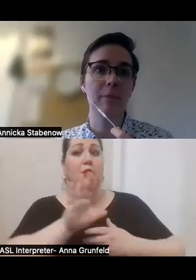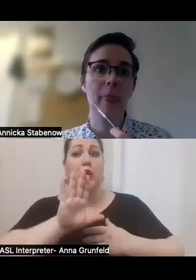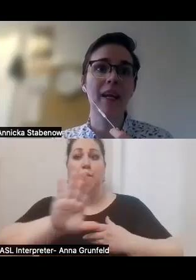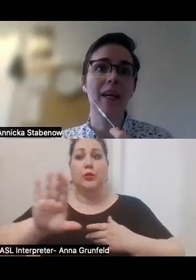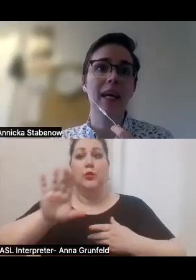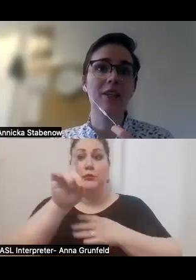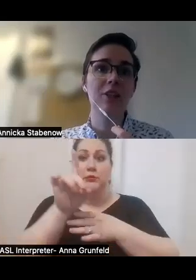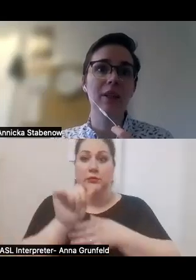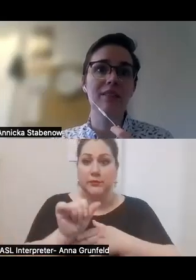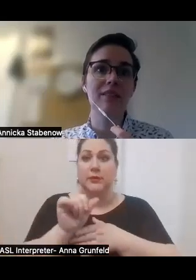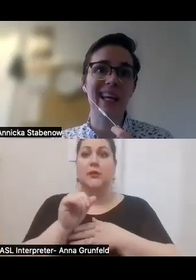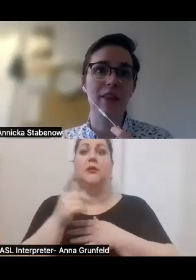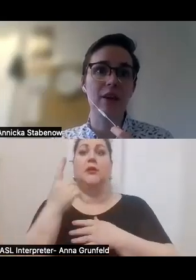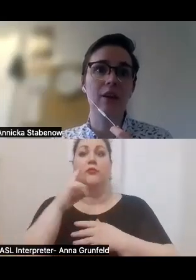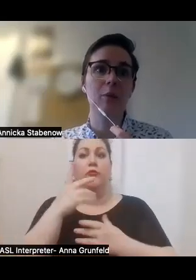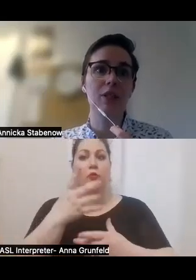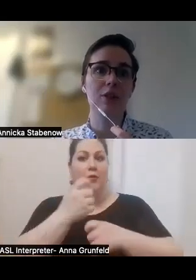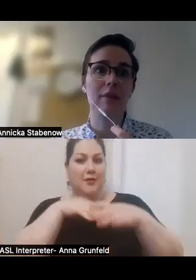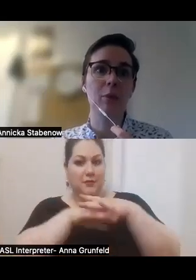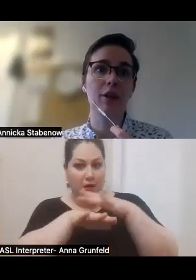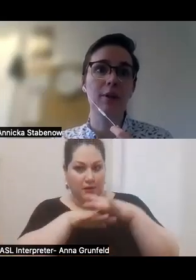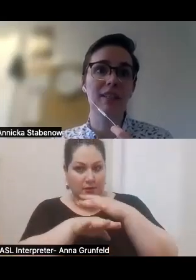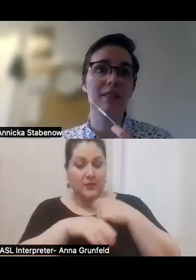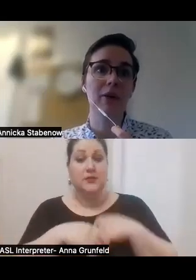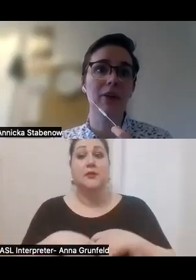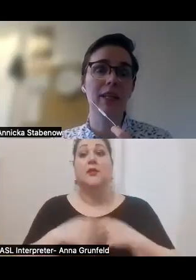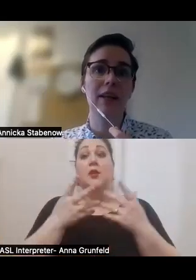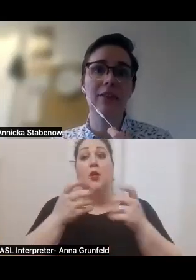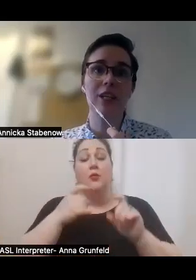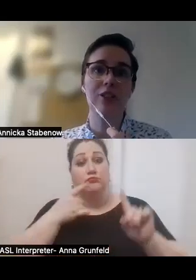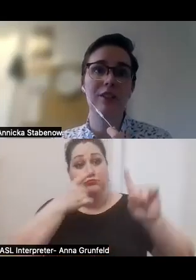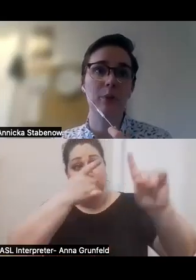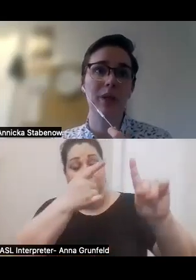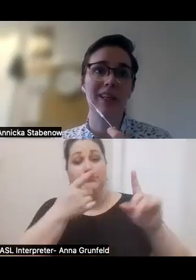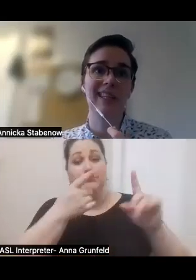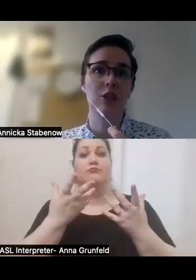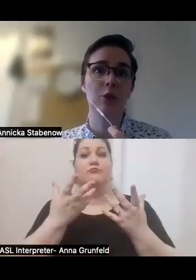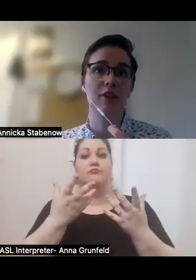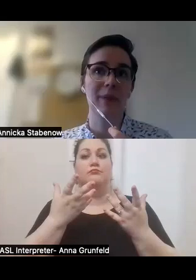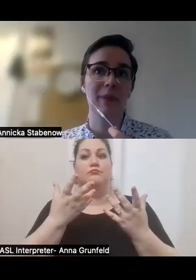In doing this together, we strive to welcome disability and the changes it brings into our space.